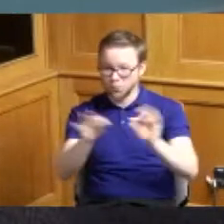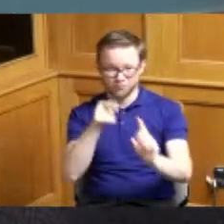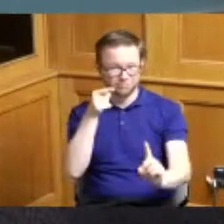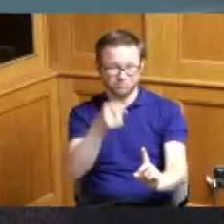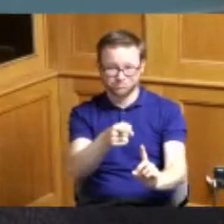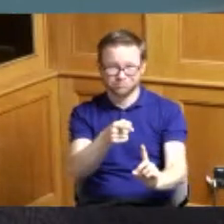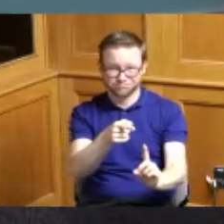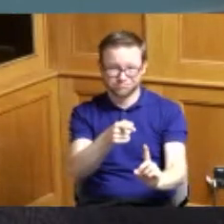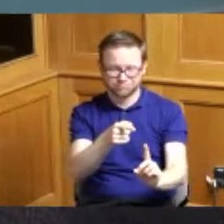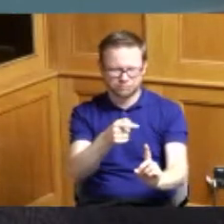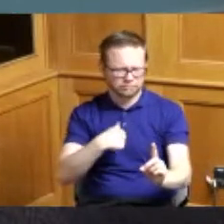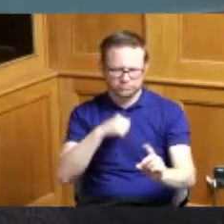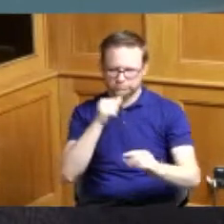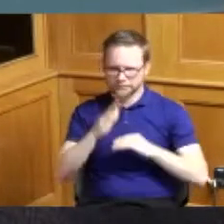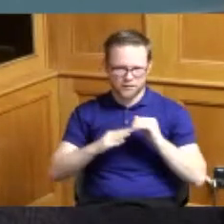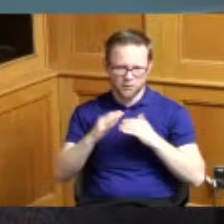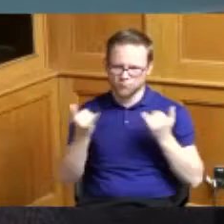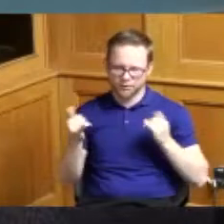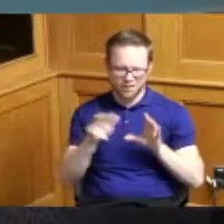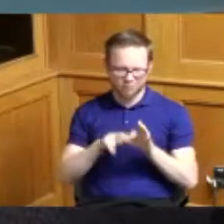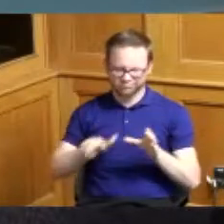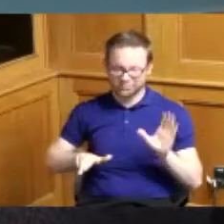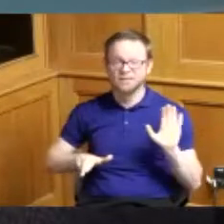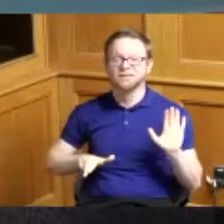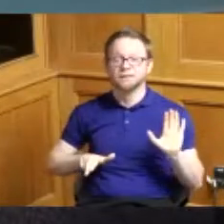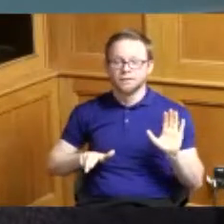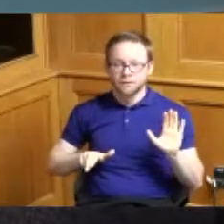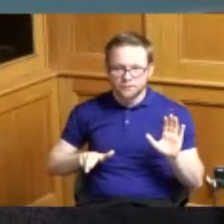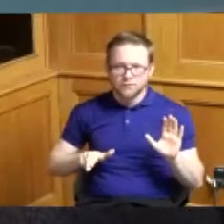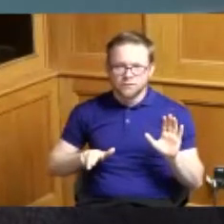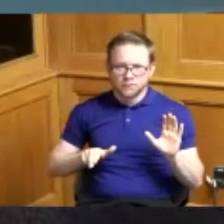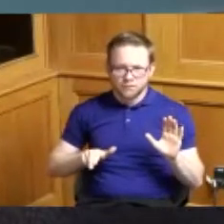I'm just not comfortable because I think that there are a lot of things that we're asking that